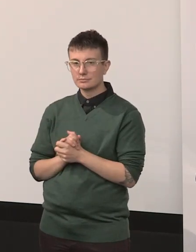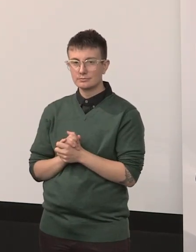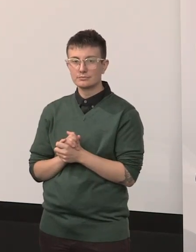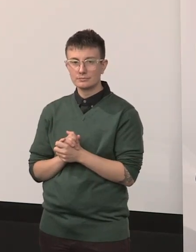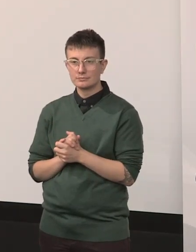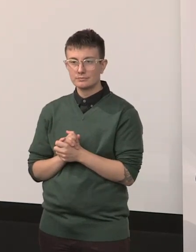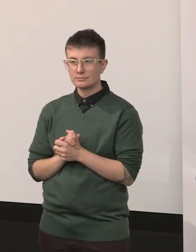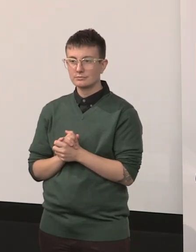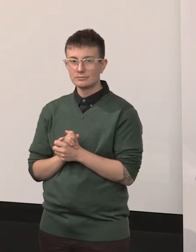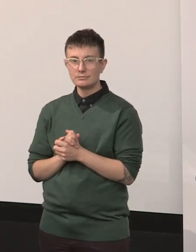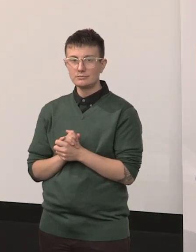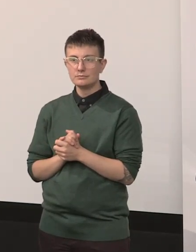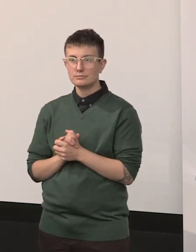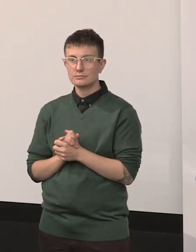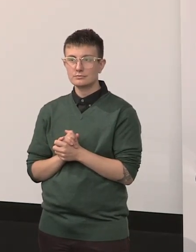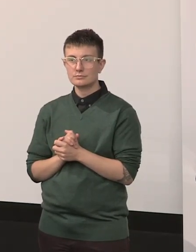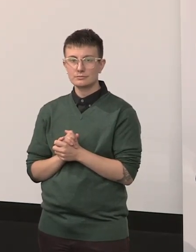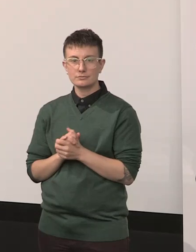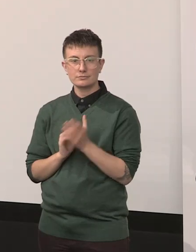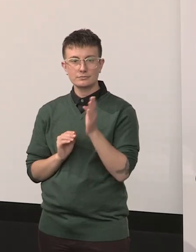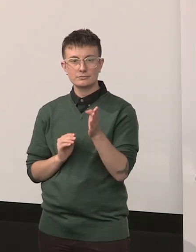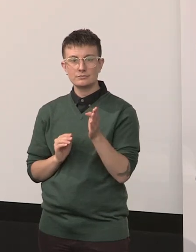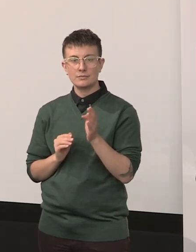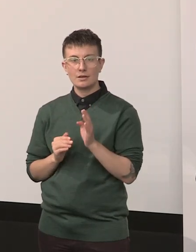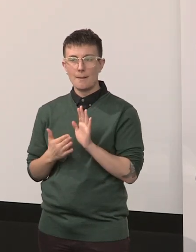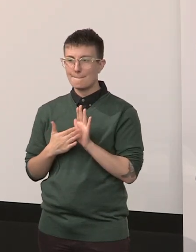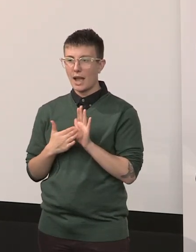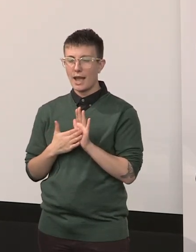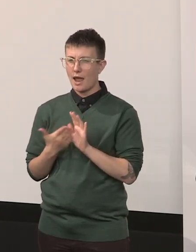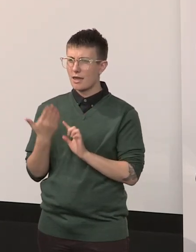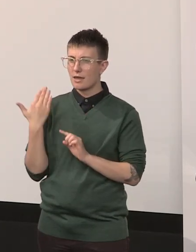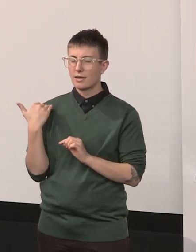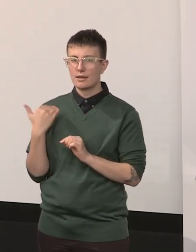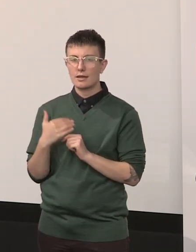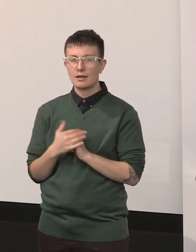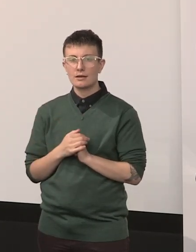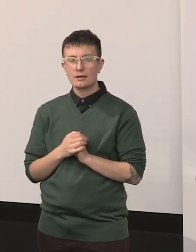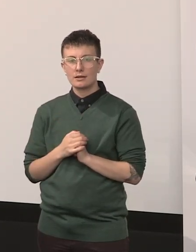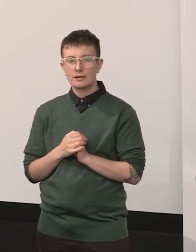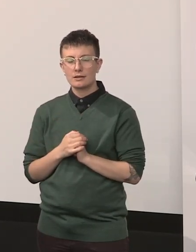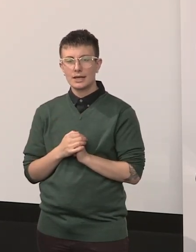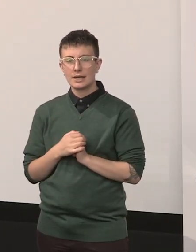No, they're not. But they will be tested anyway as part of the managed isolation protocol.